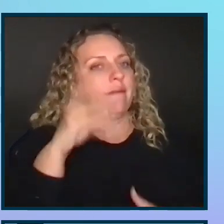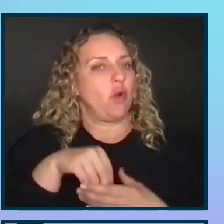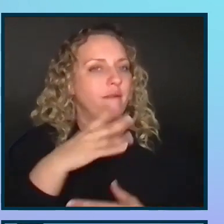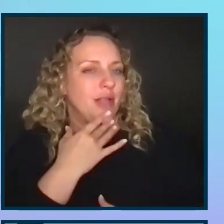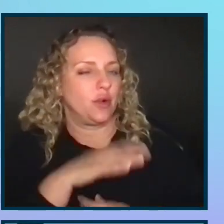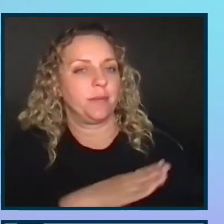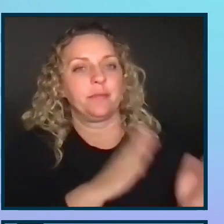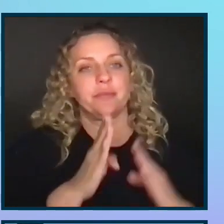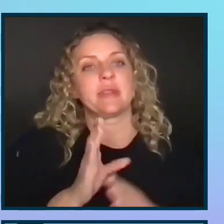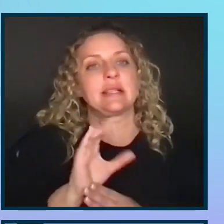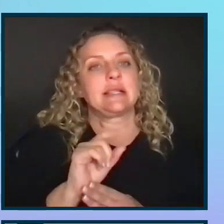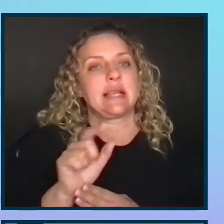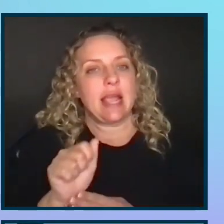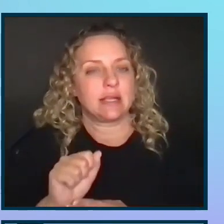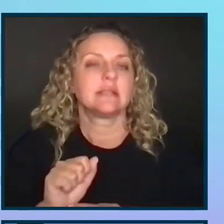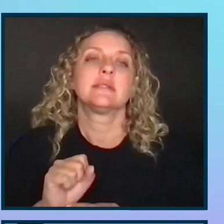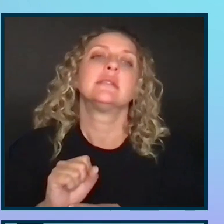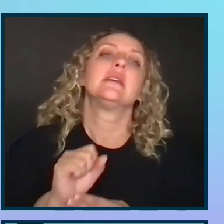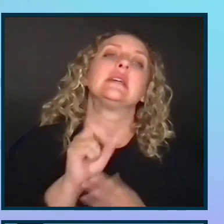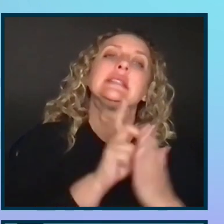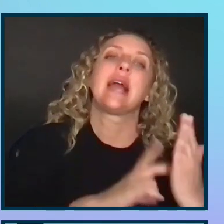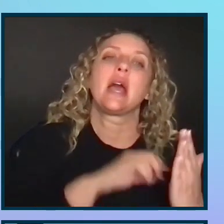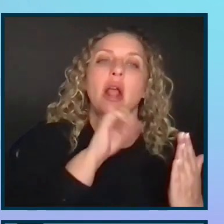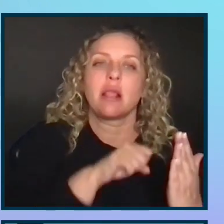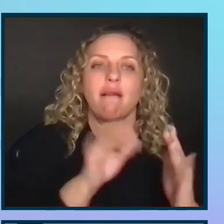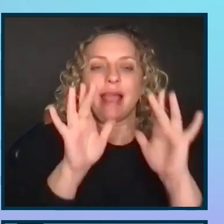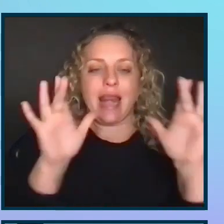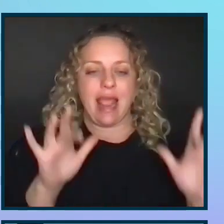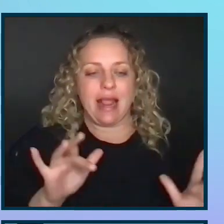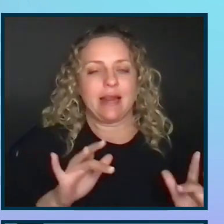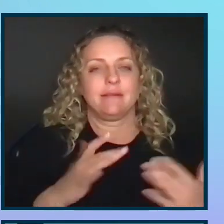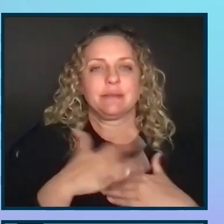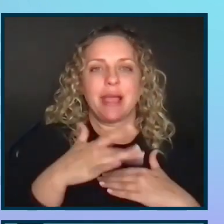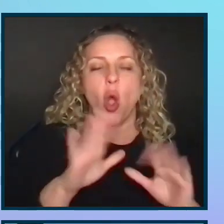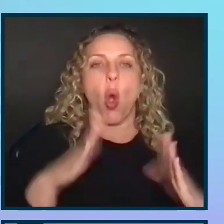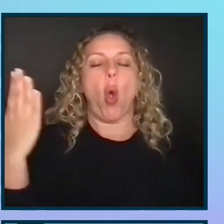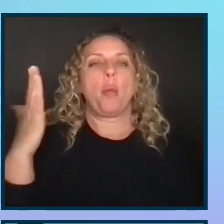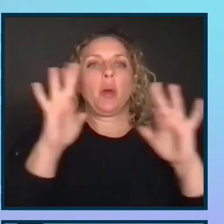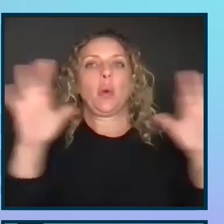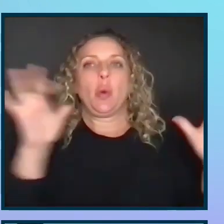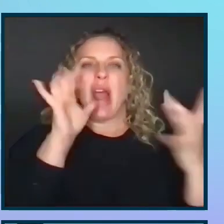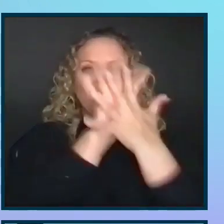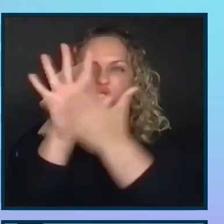And then CTAs designers really love negative space. They like open, they like airy. They like minimal type,